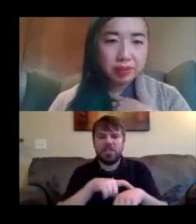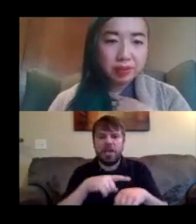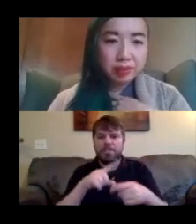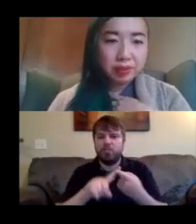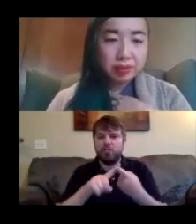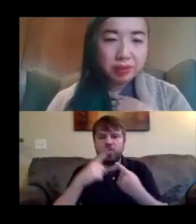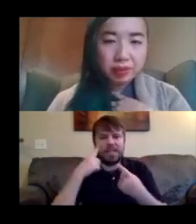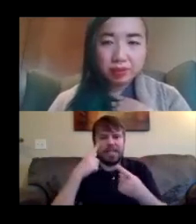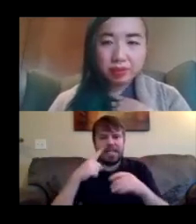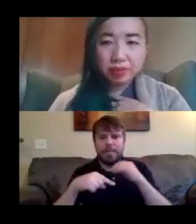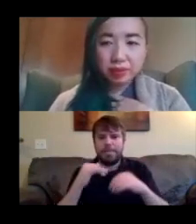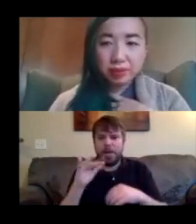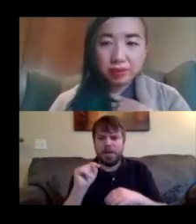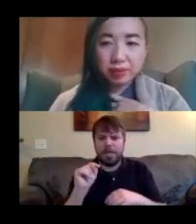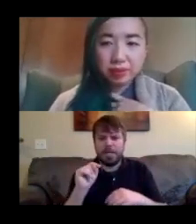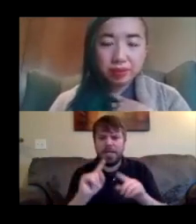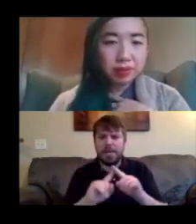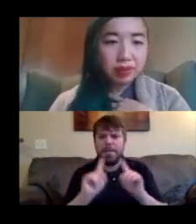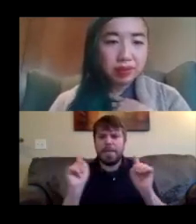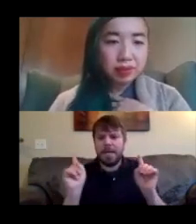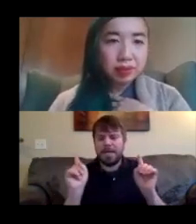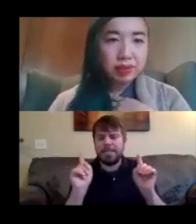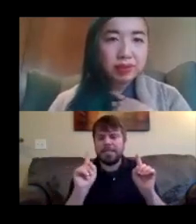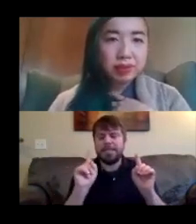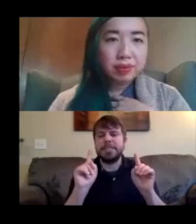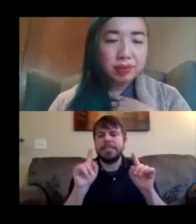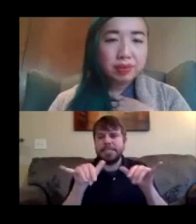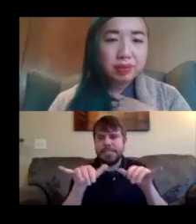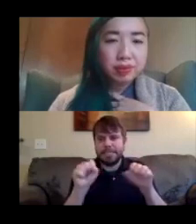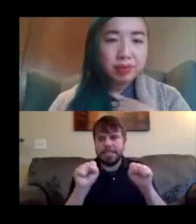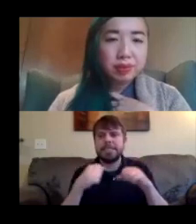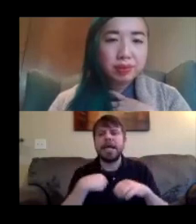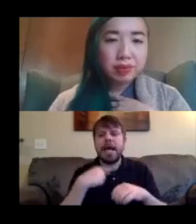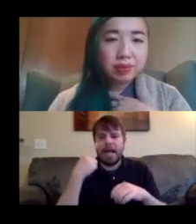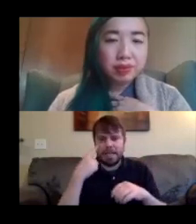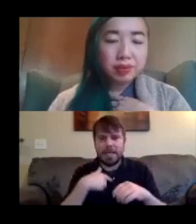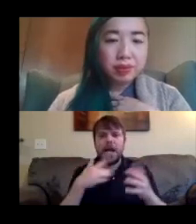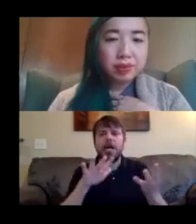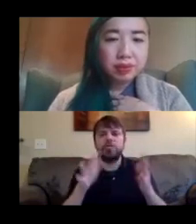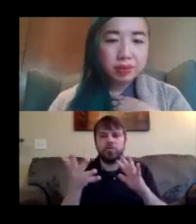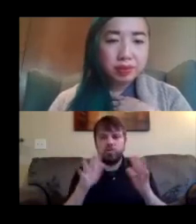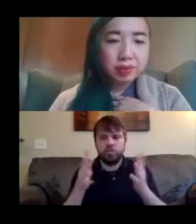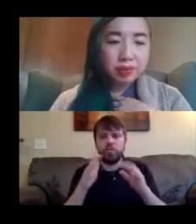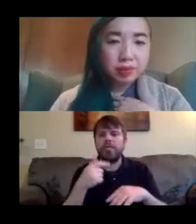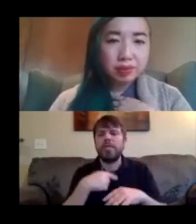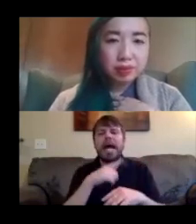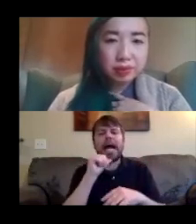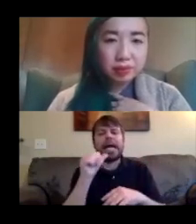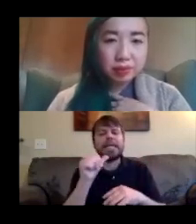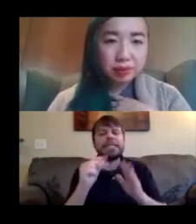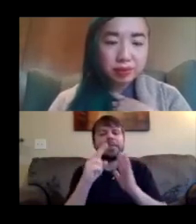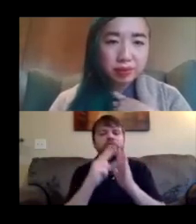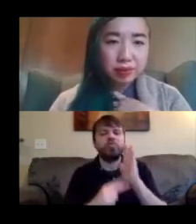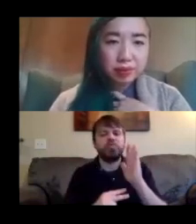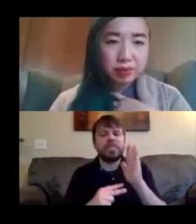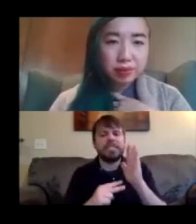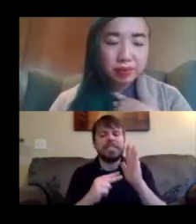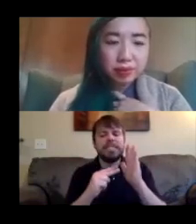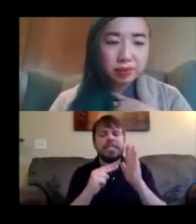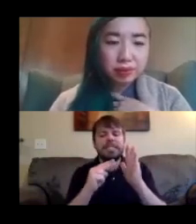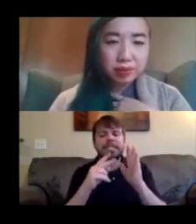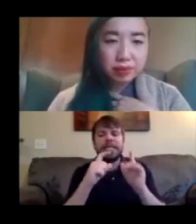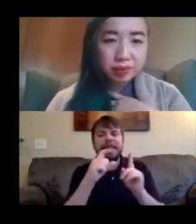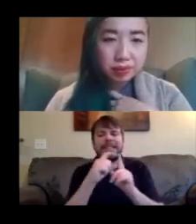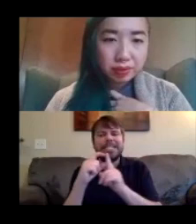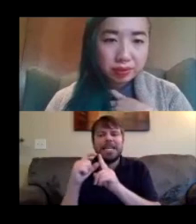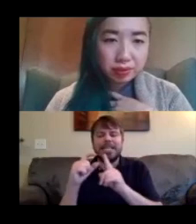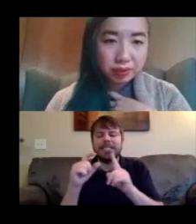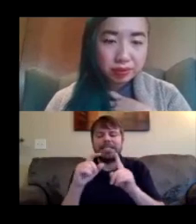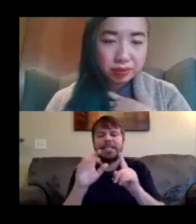but yes, I sort of didn't read the text as much as just use my imagine and what words